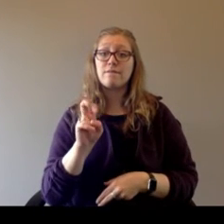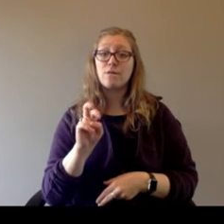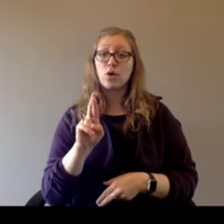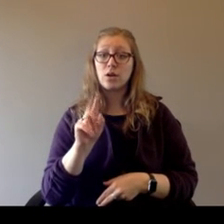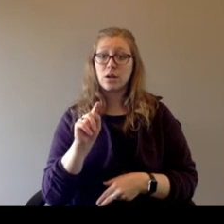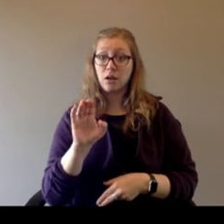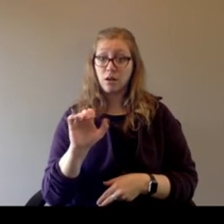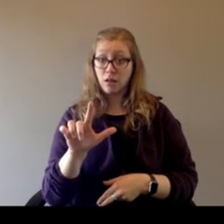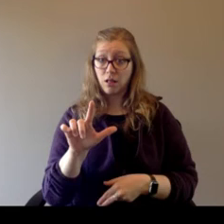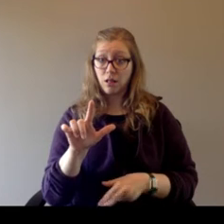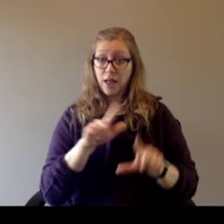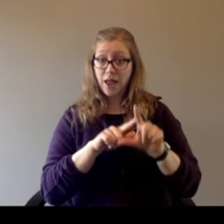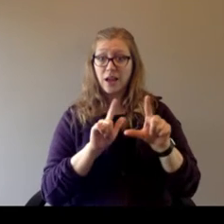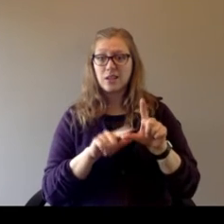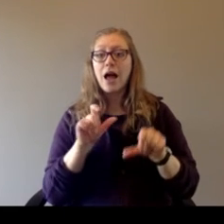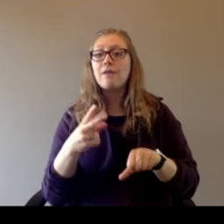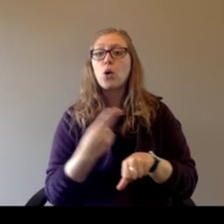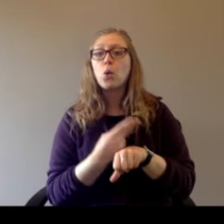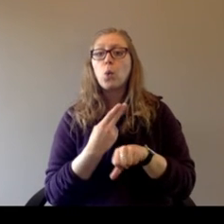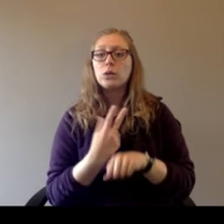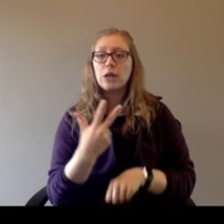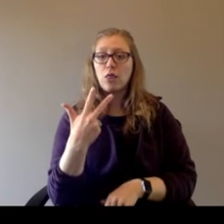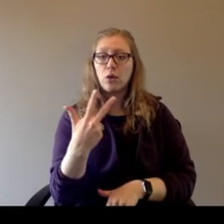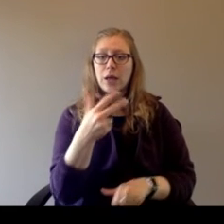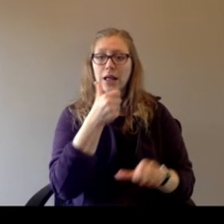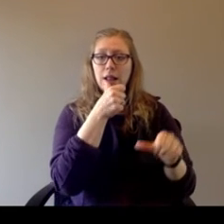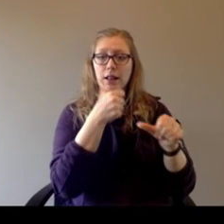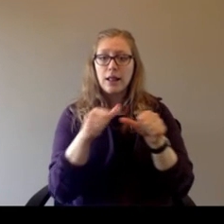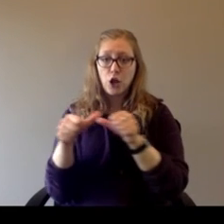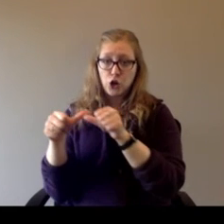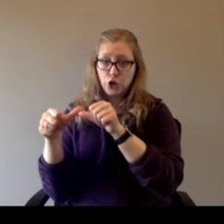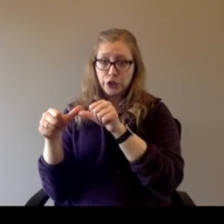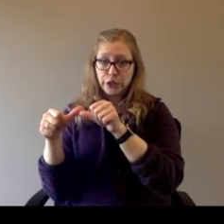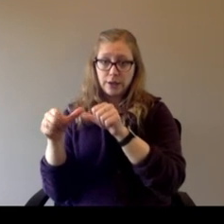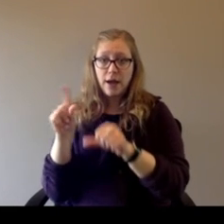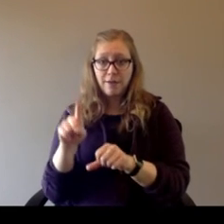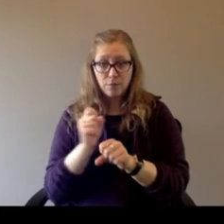So we have to be careful how we name it so that they're in the right order. I'm going to start with the right angle.